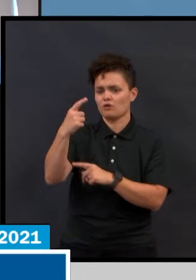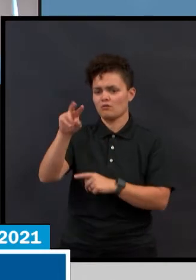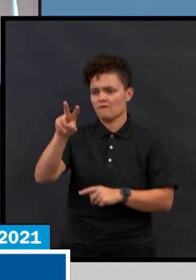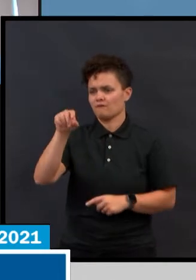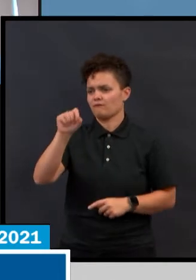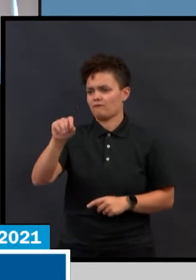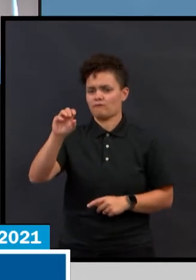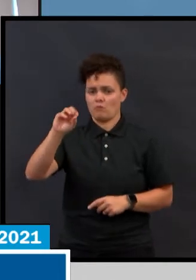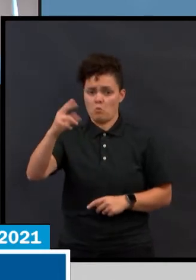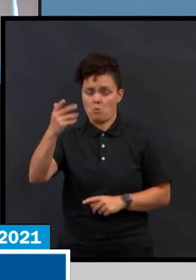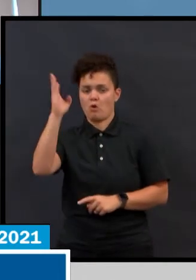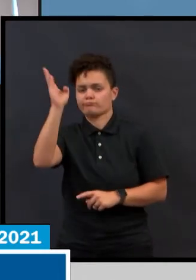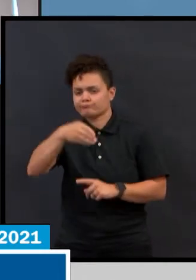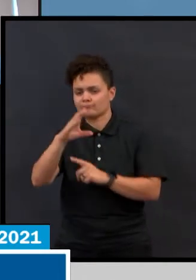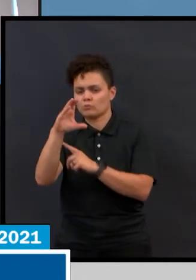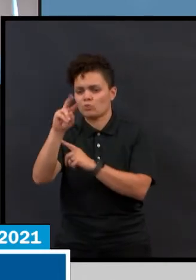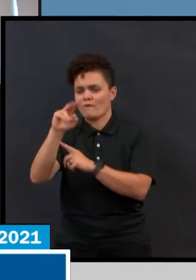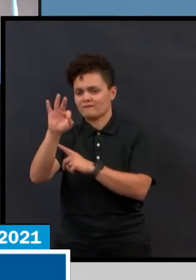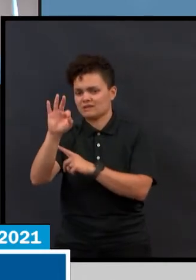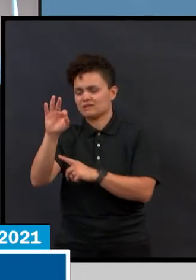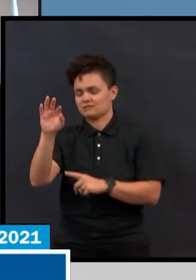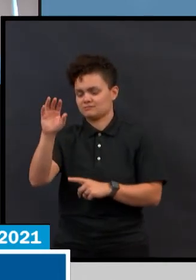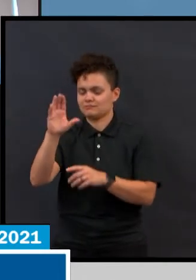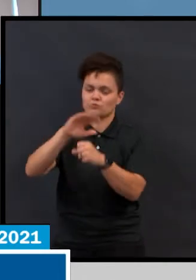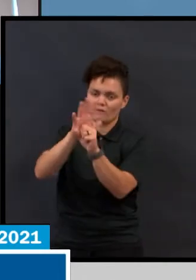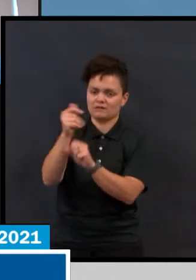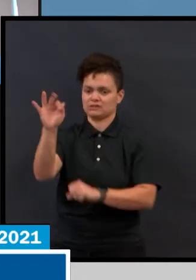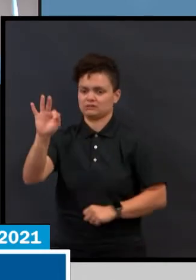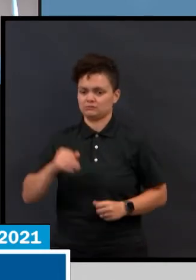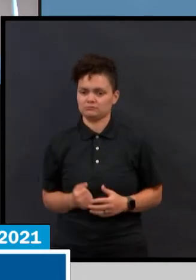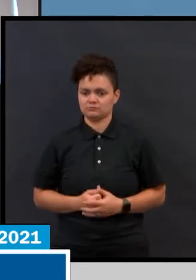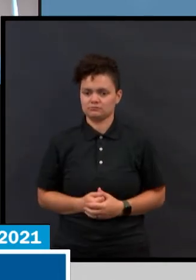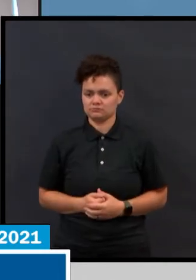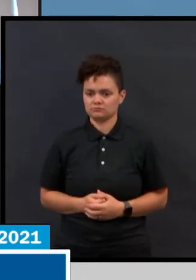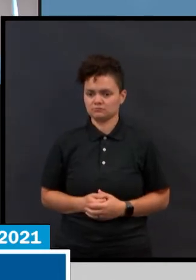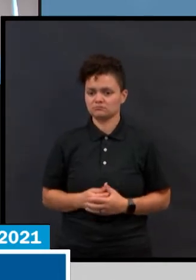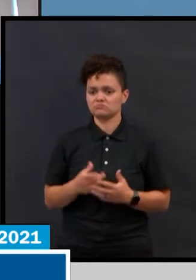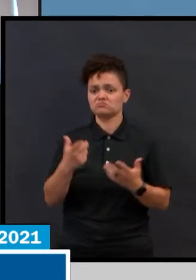with my staff we can talk to you more in more detail than we have tonight about why they're safe